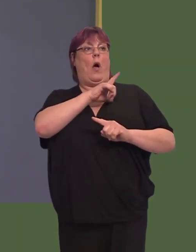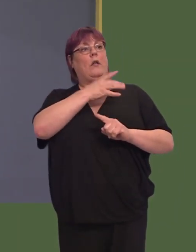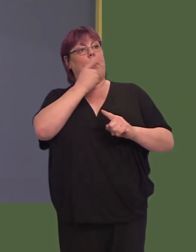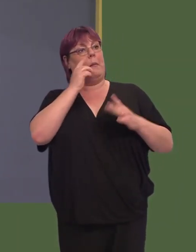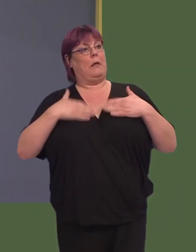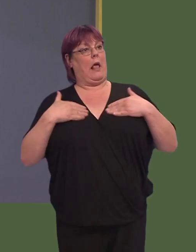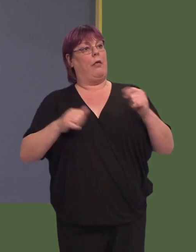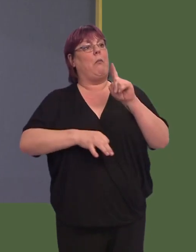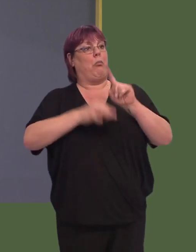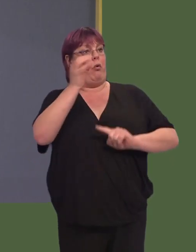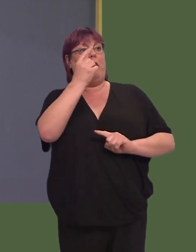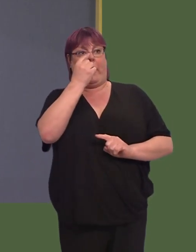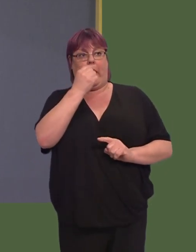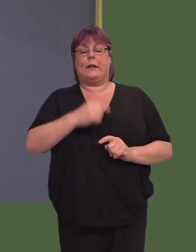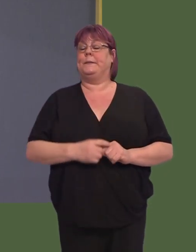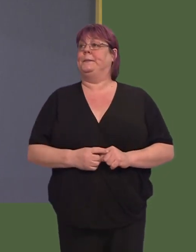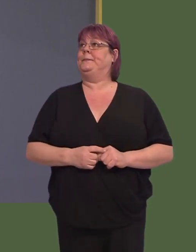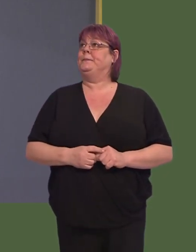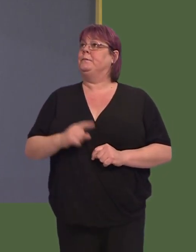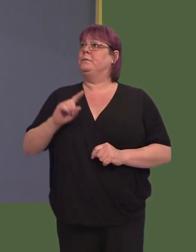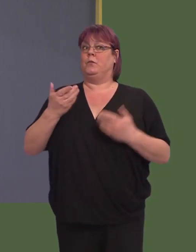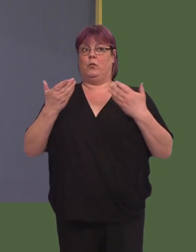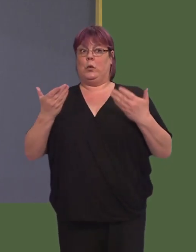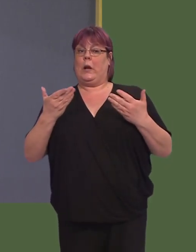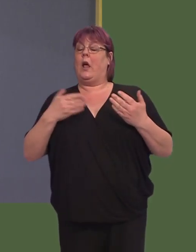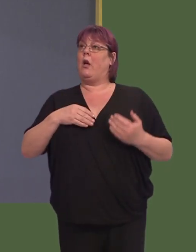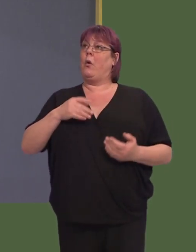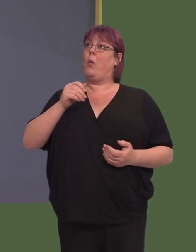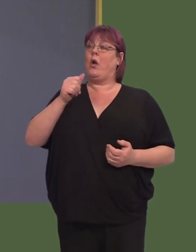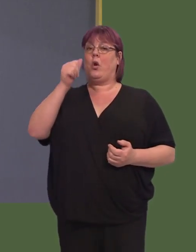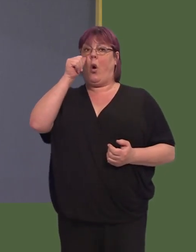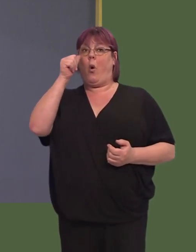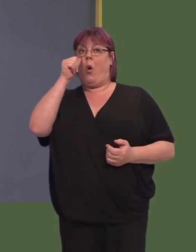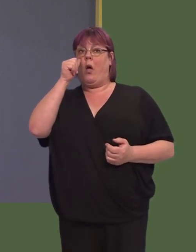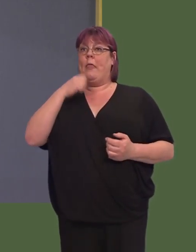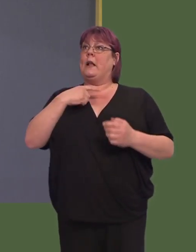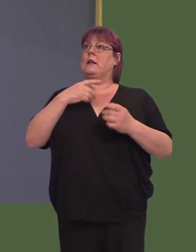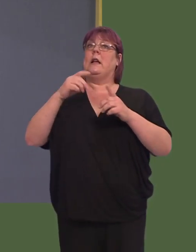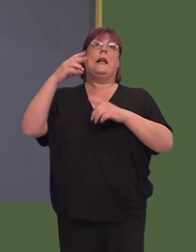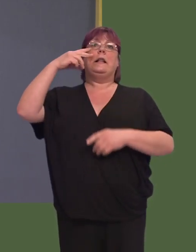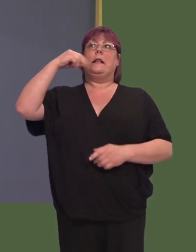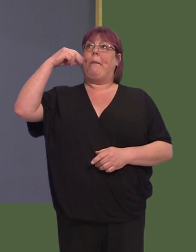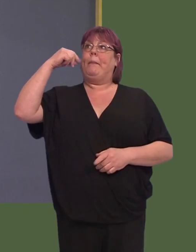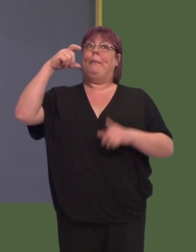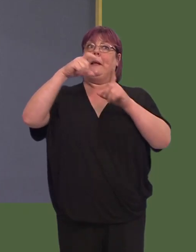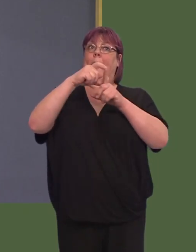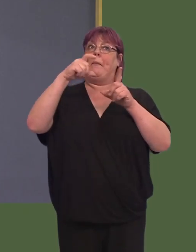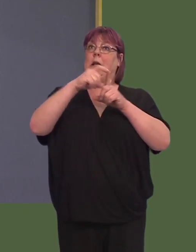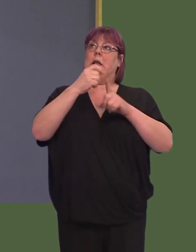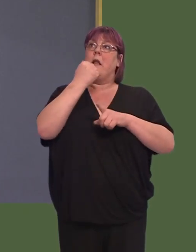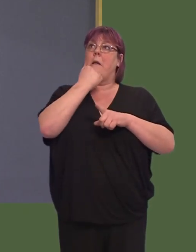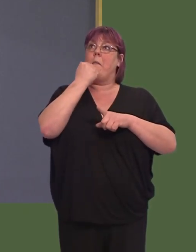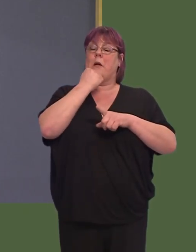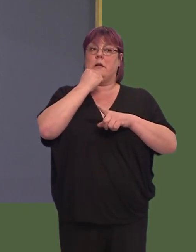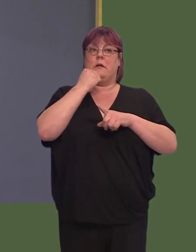On top of that, today we learn that there's been a doubling of diabetes in the last 20